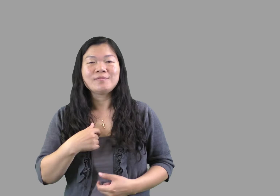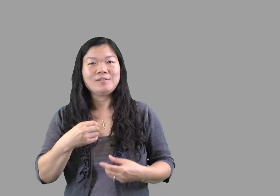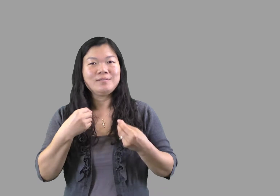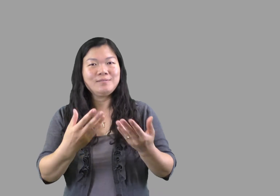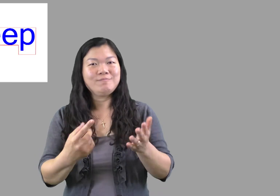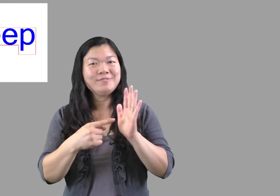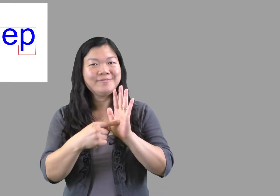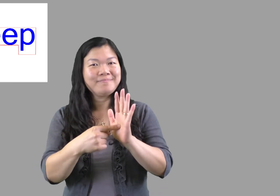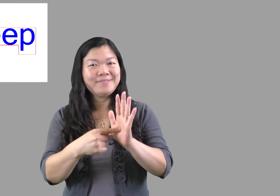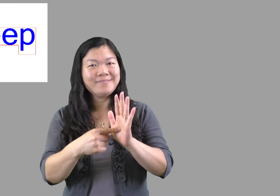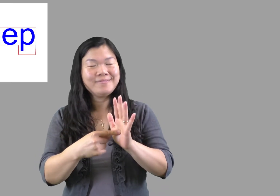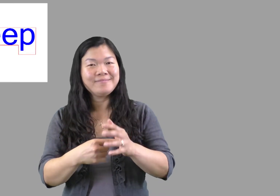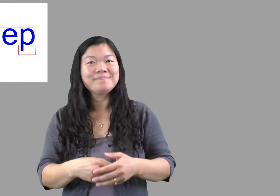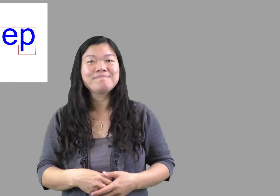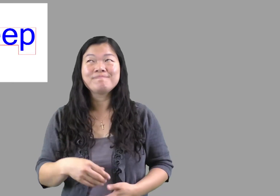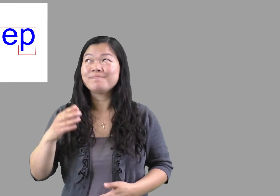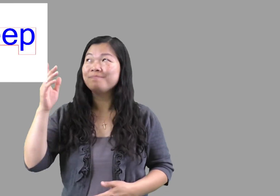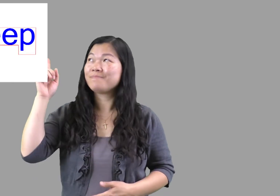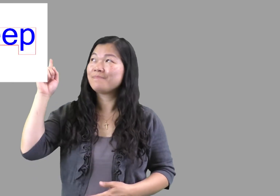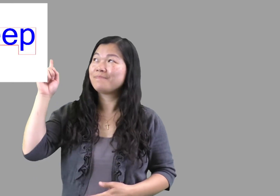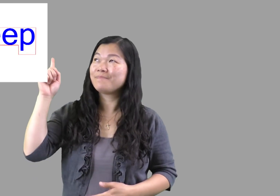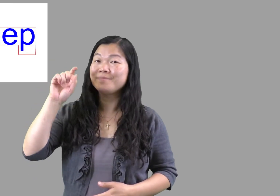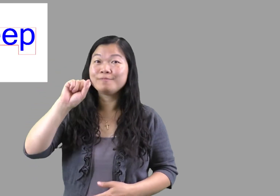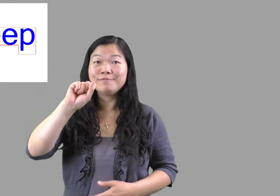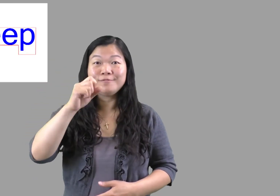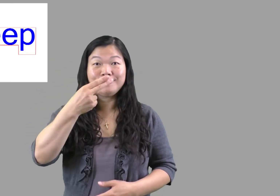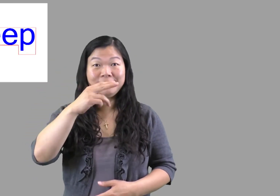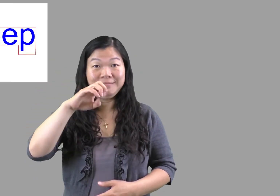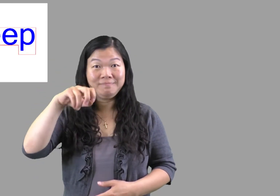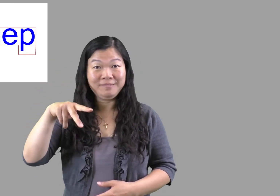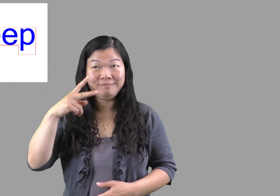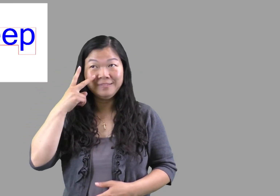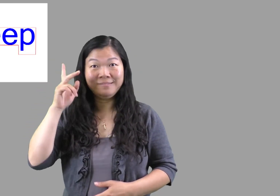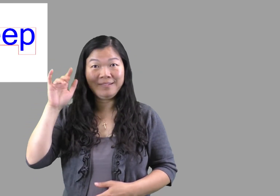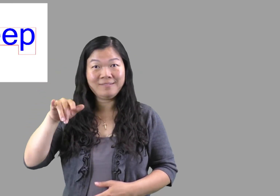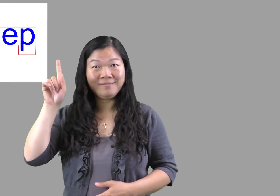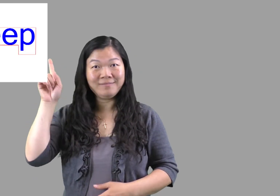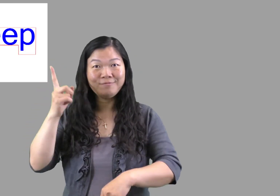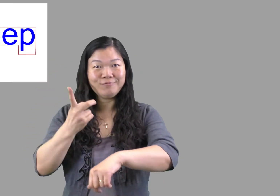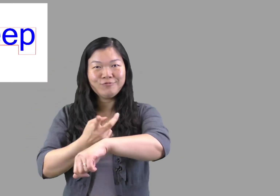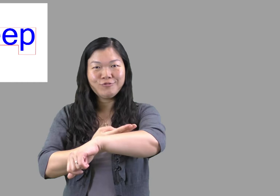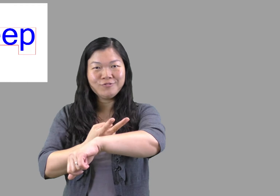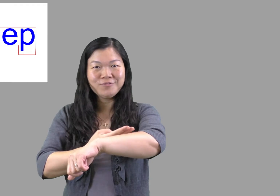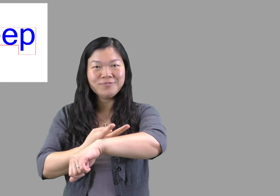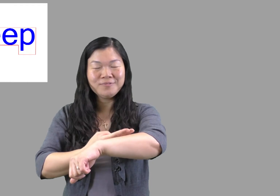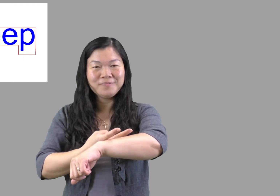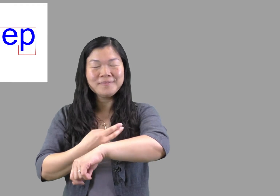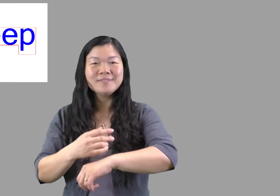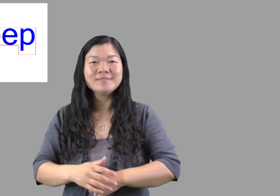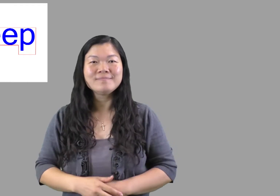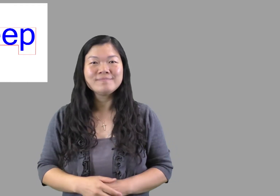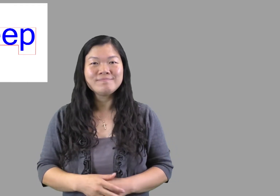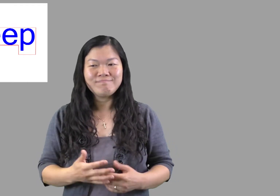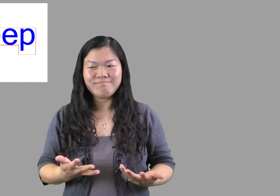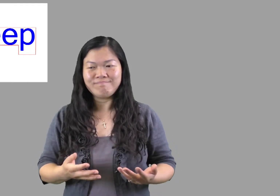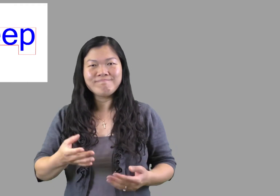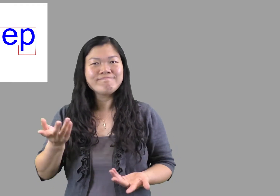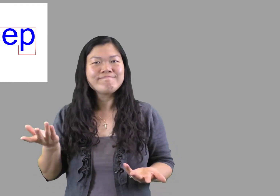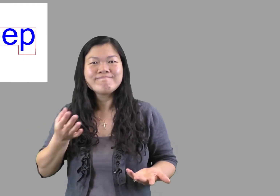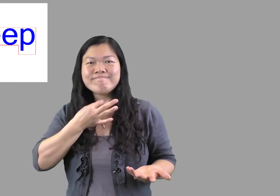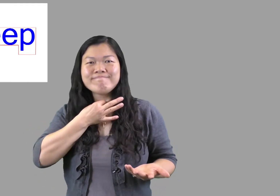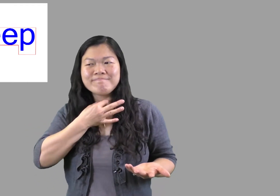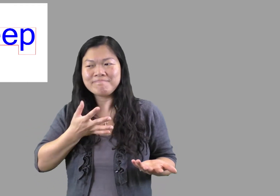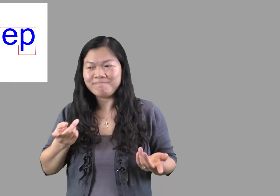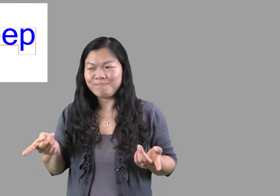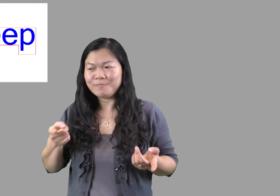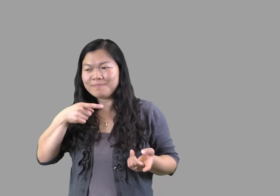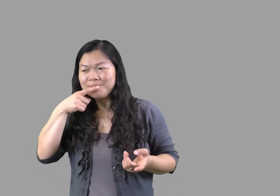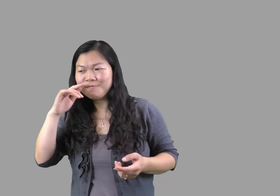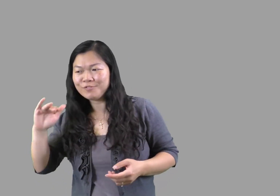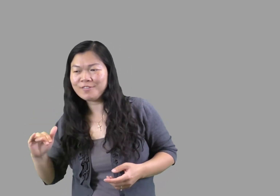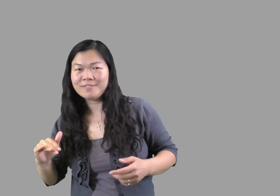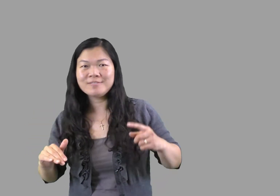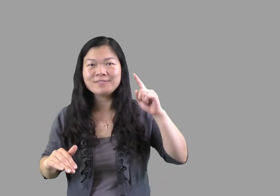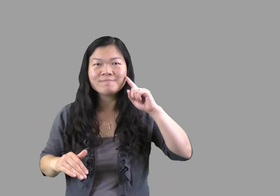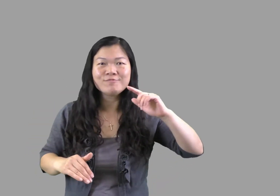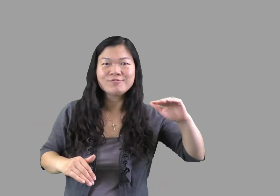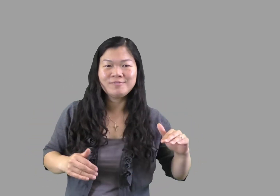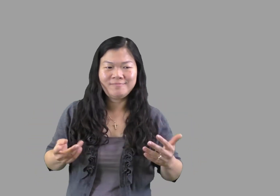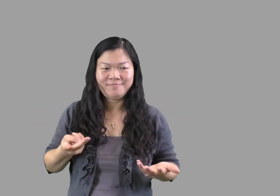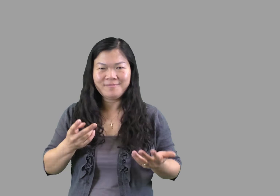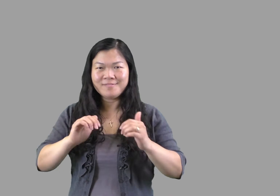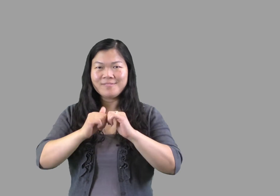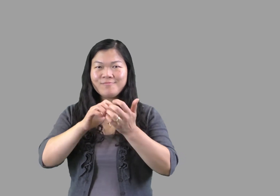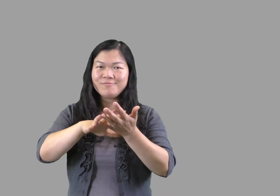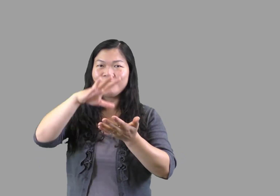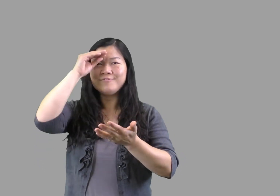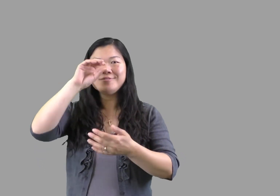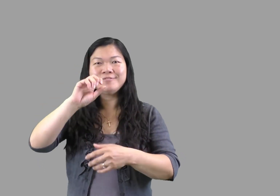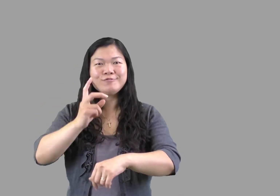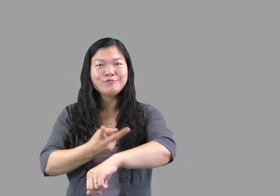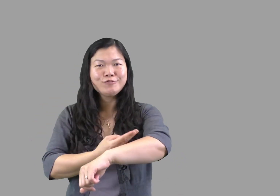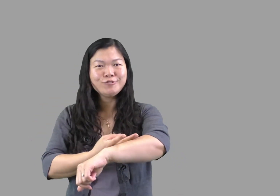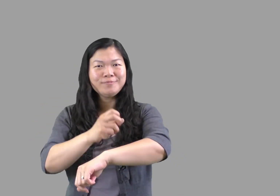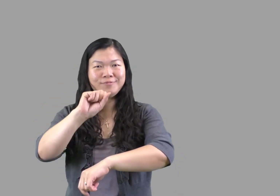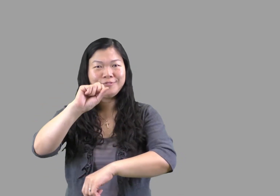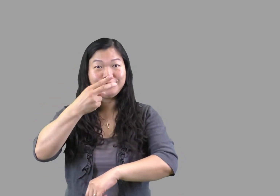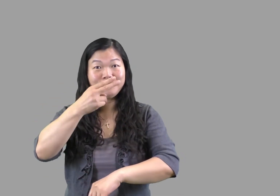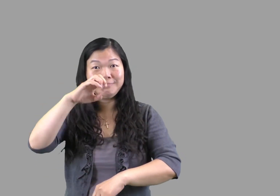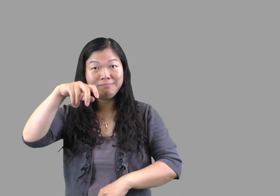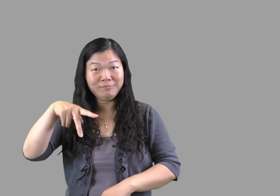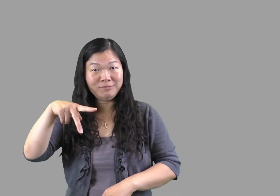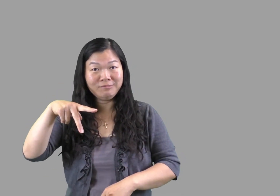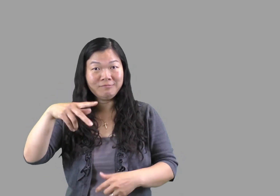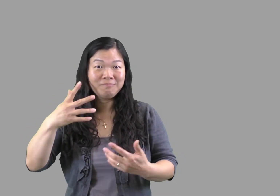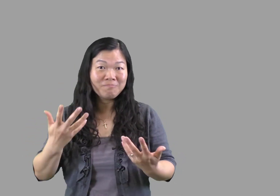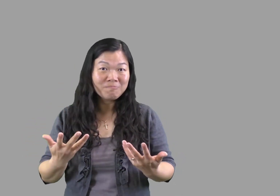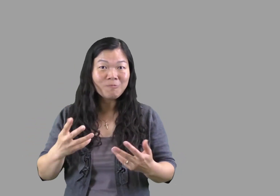I’ll use the word ‘sheep’ for example. How do deaf and hearing children learn that word?